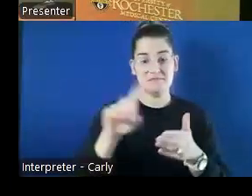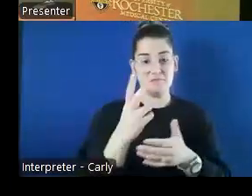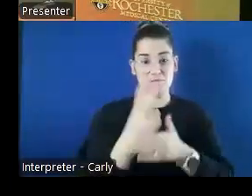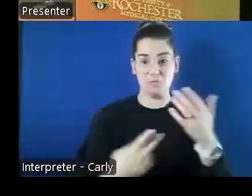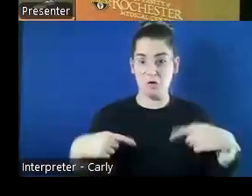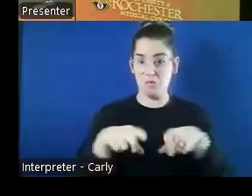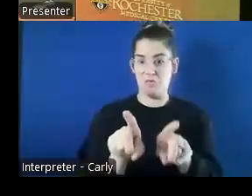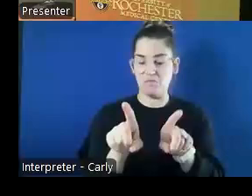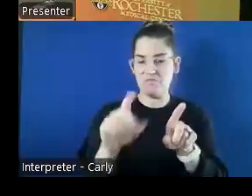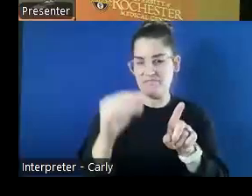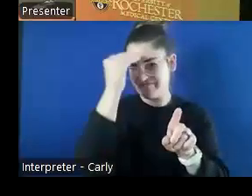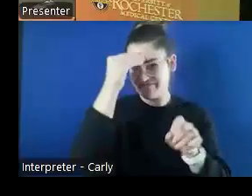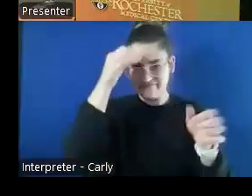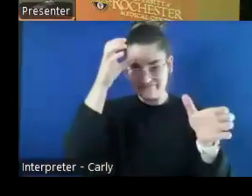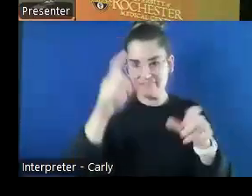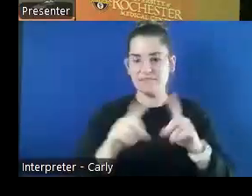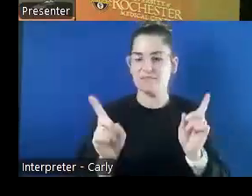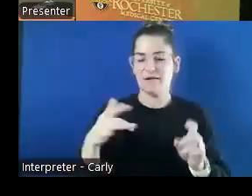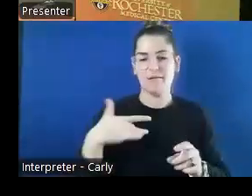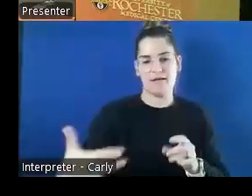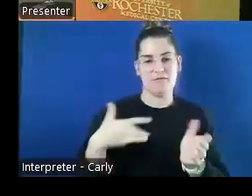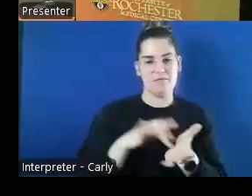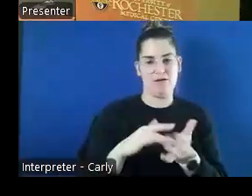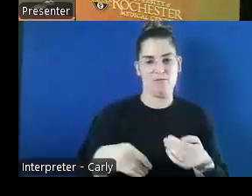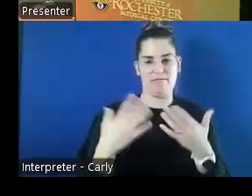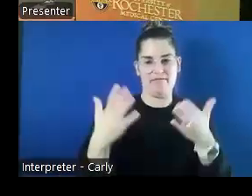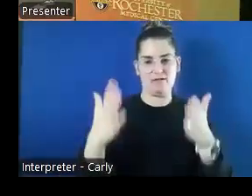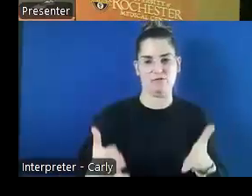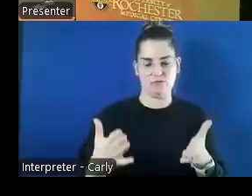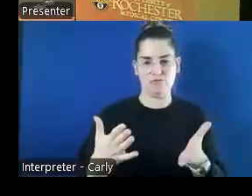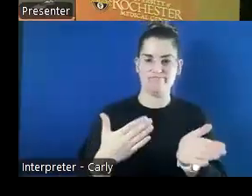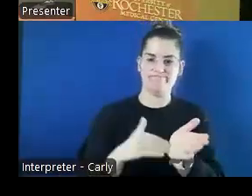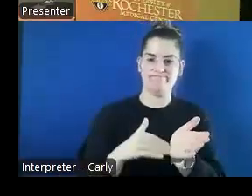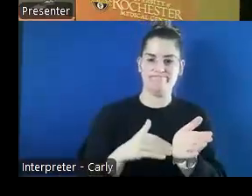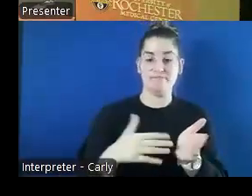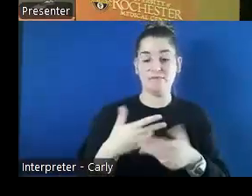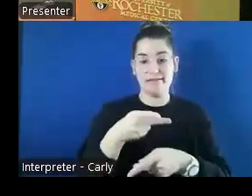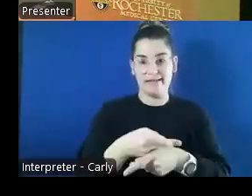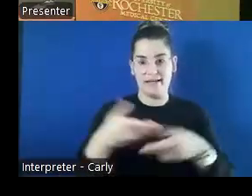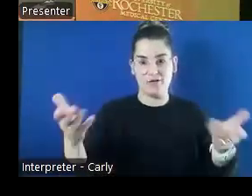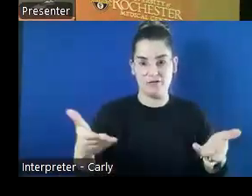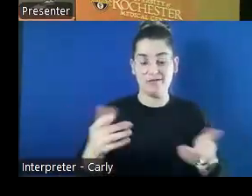we are primarily medical providers who do care here in the department of Psychiatry and even